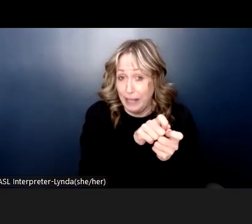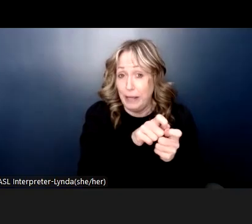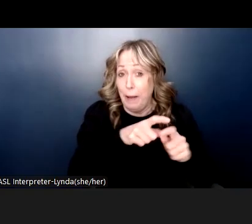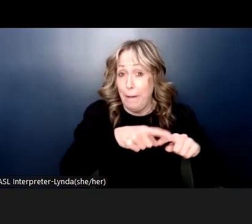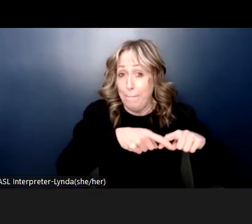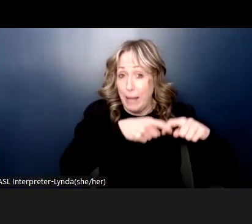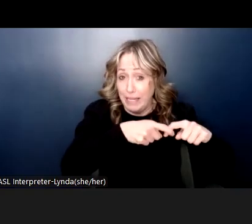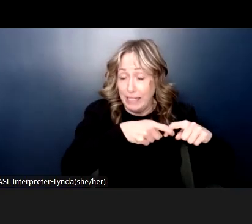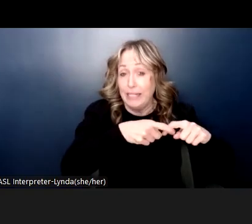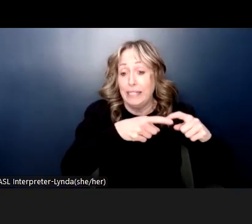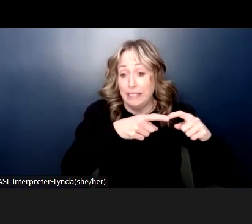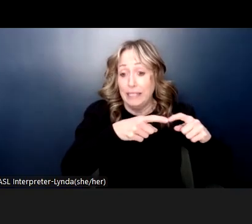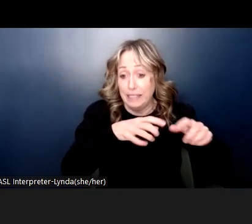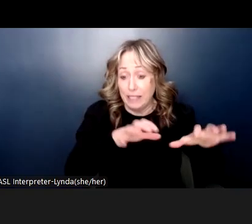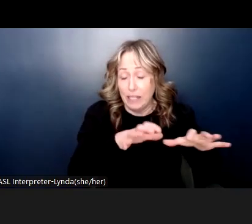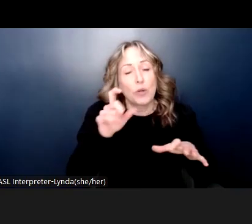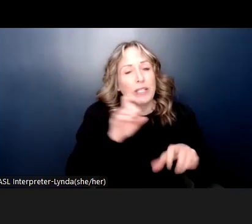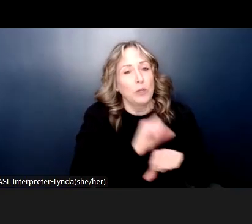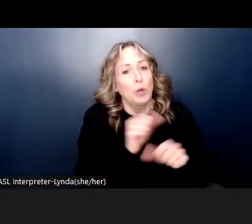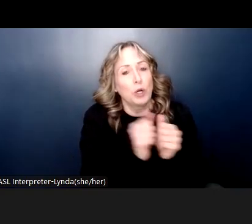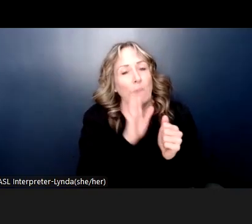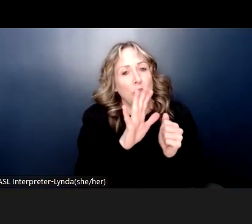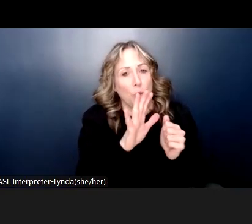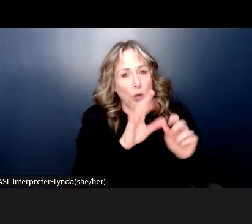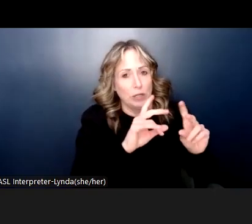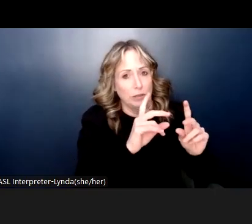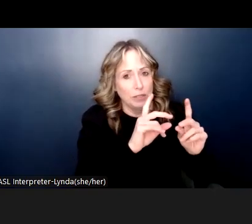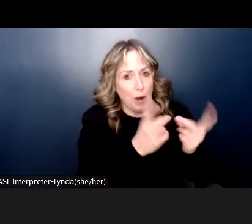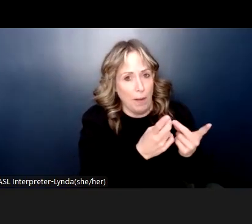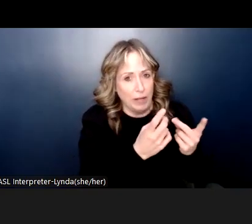So you need to work with your department hierarchy to make sure all transactions